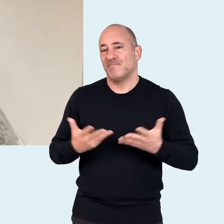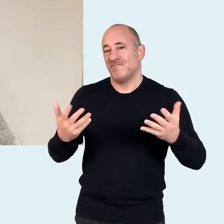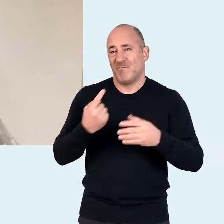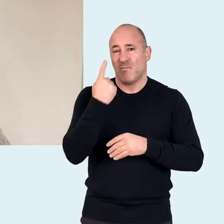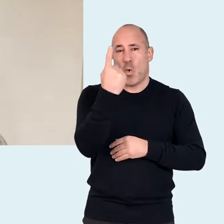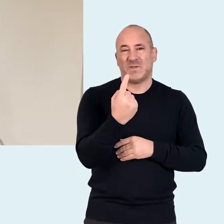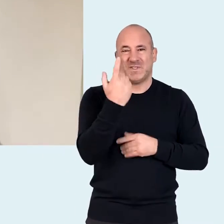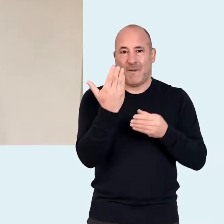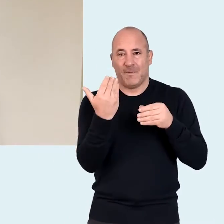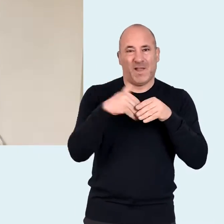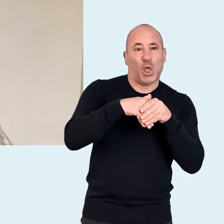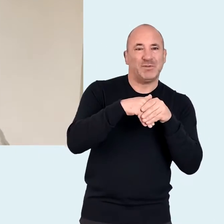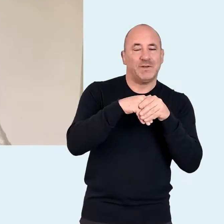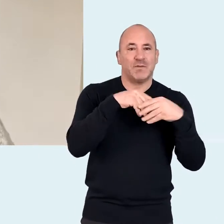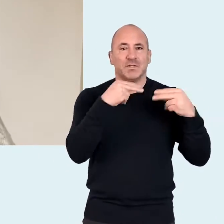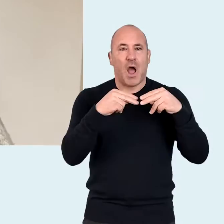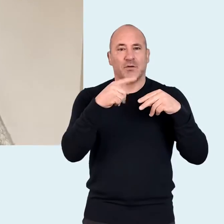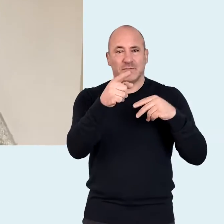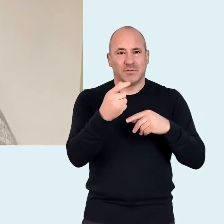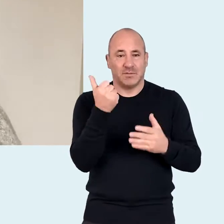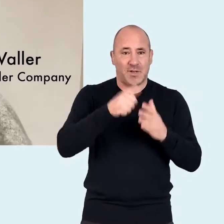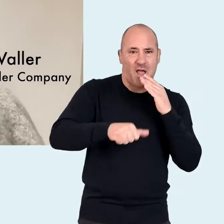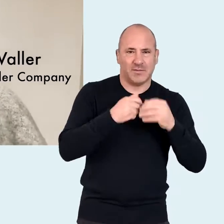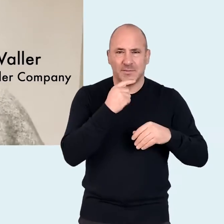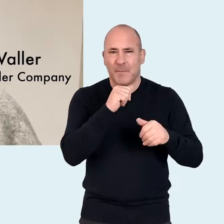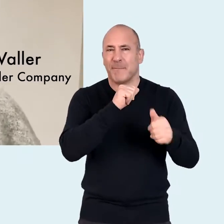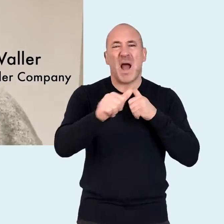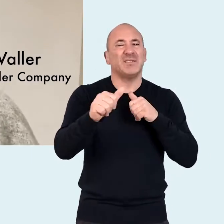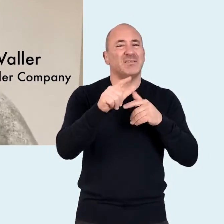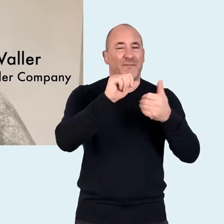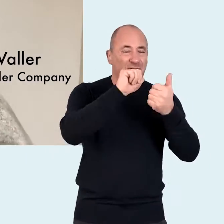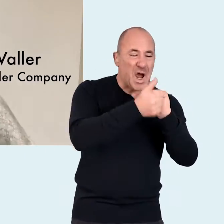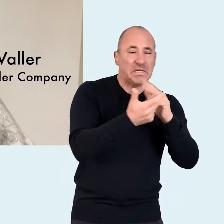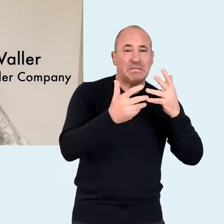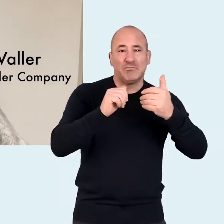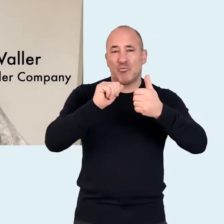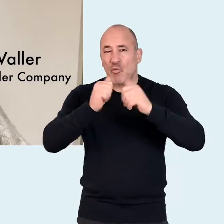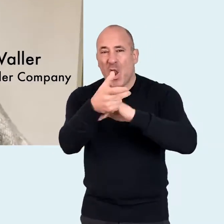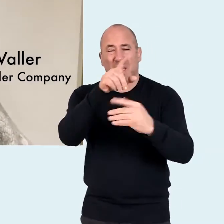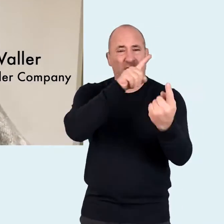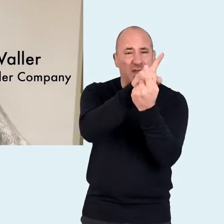So when you're starting out in inclusive dance, I think the best thing to do is talk to friends